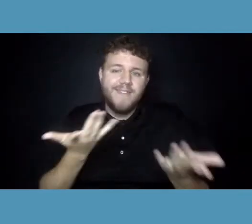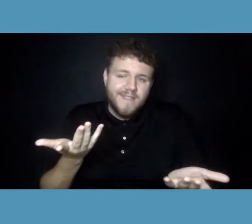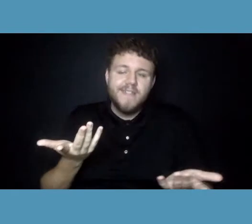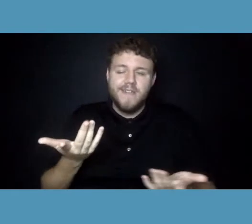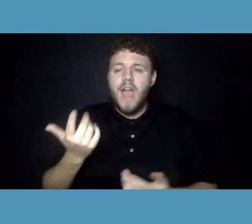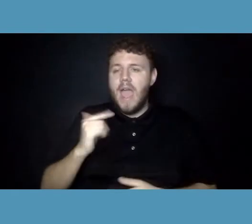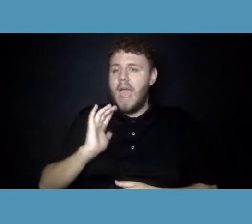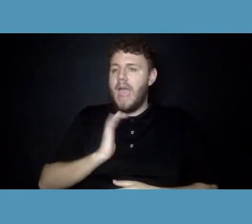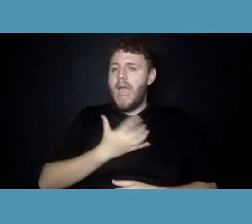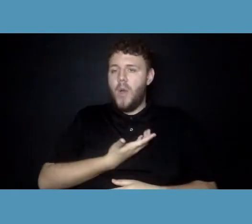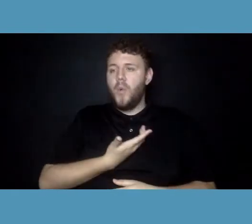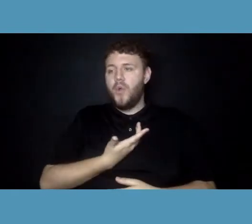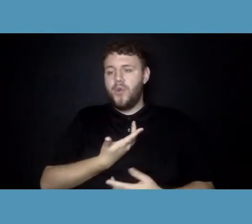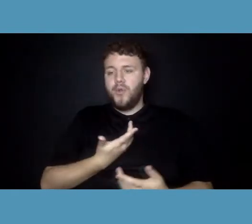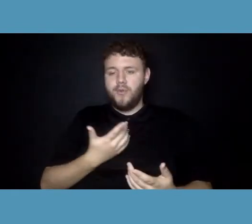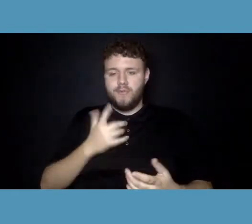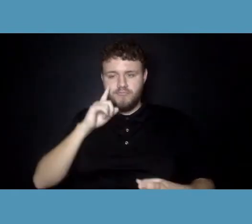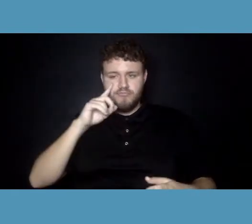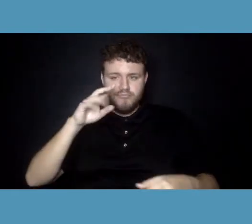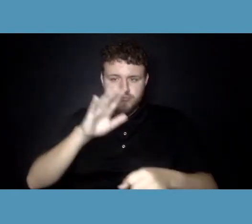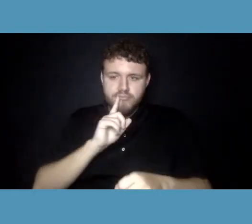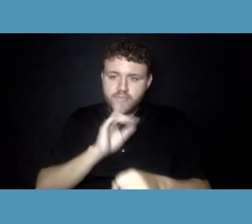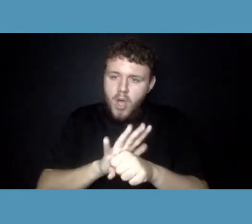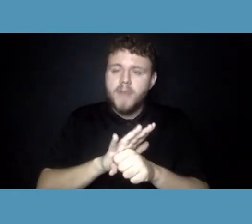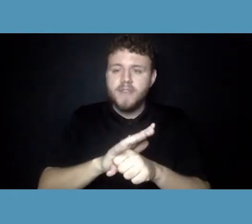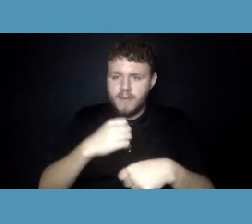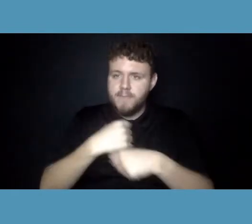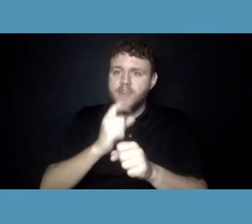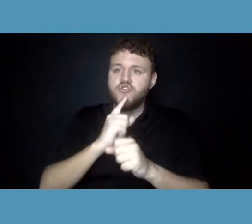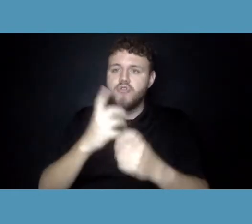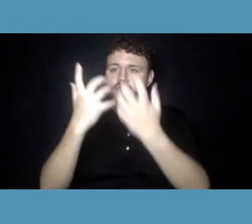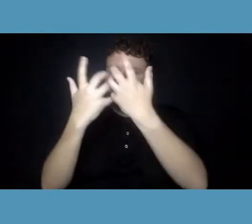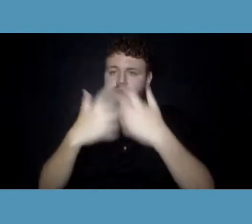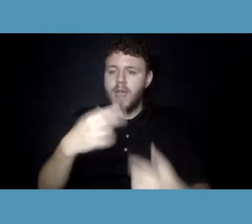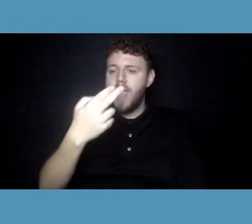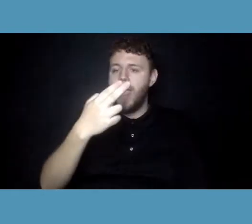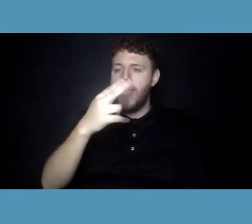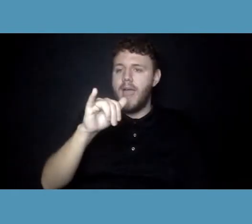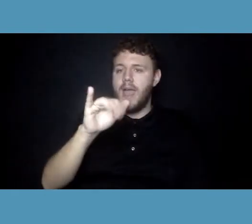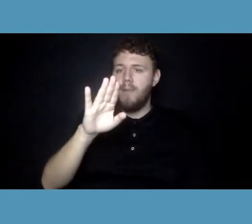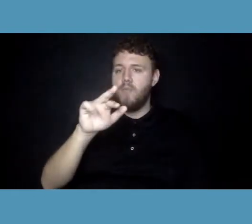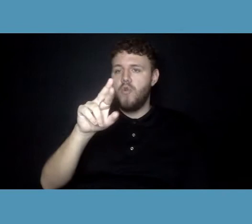the future is really to provide a hybrid model of in-person and virtual programming. We see